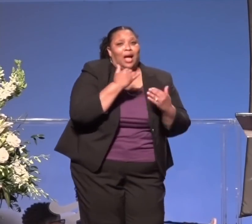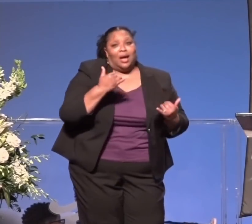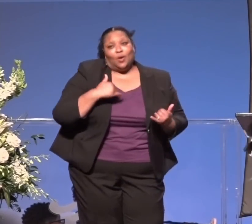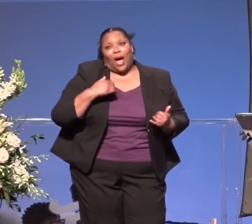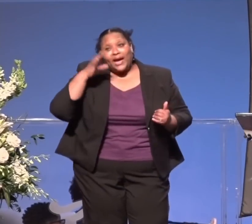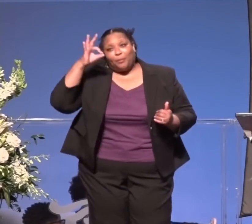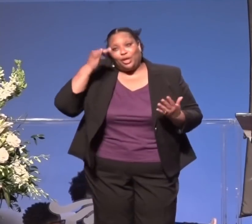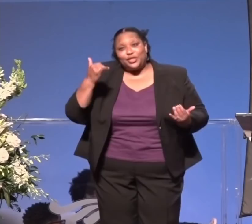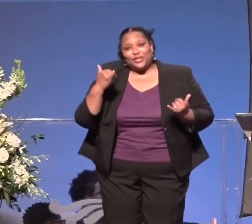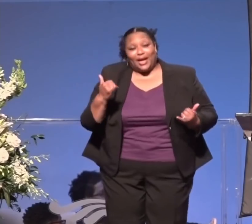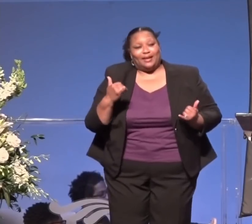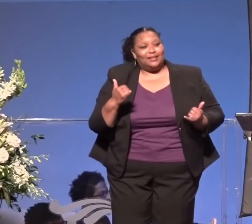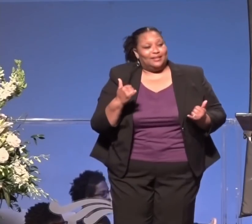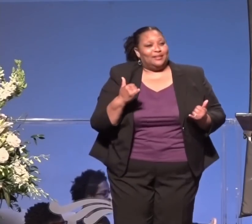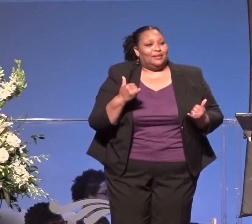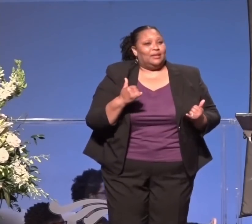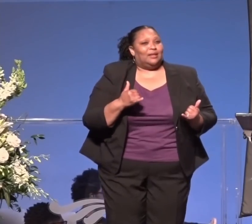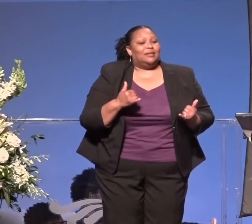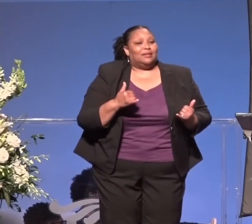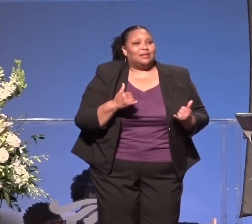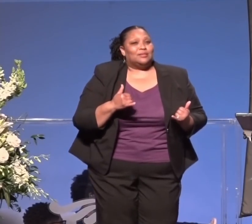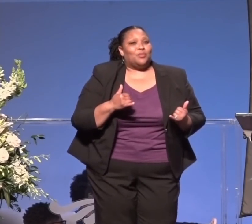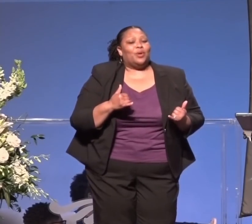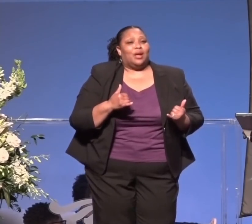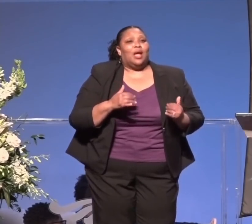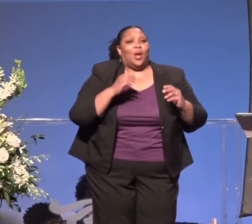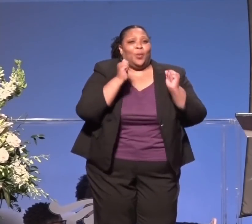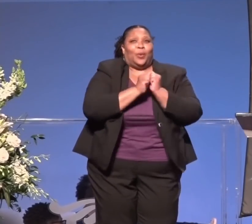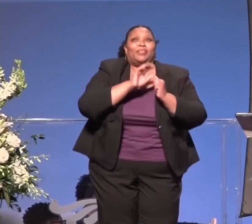THAT BE NOT DISMAYED, GOD WILL